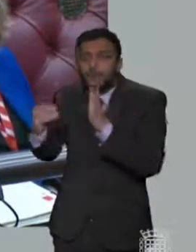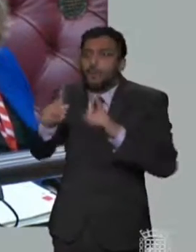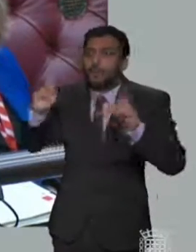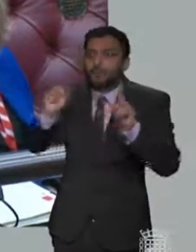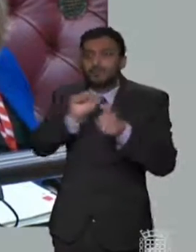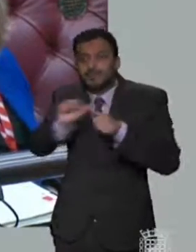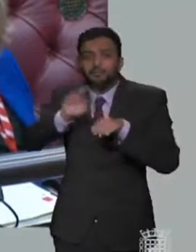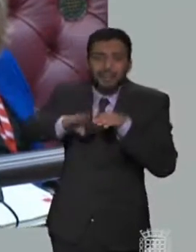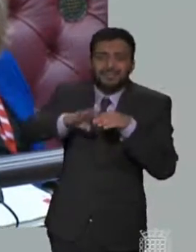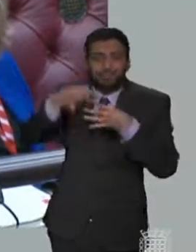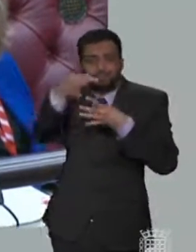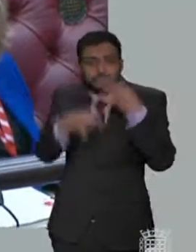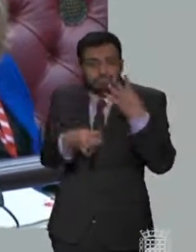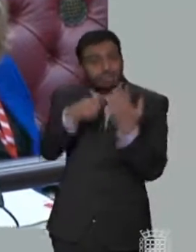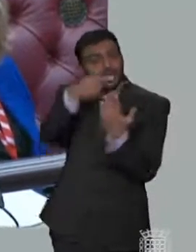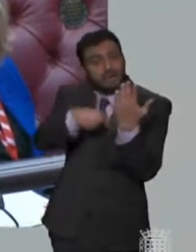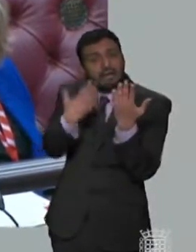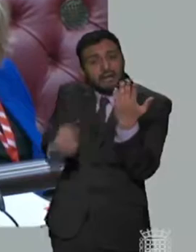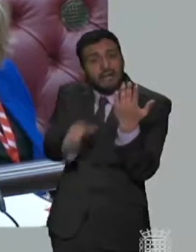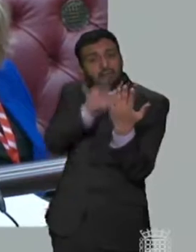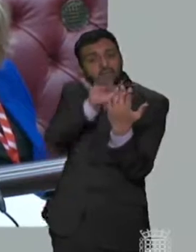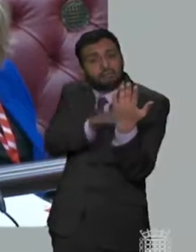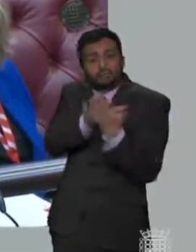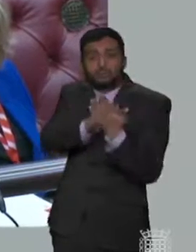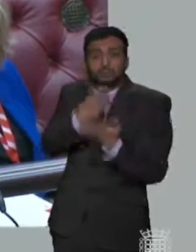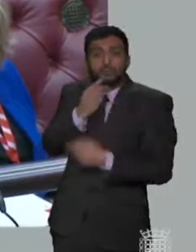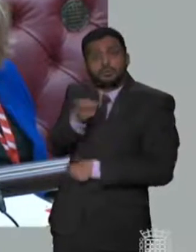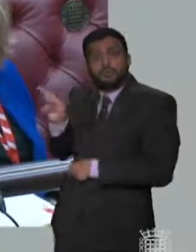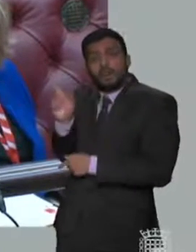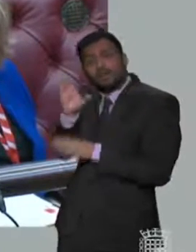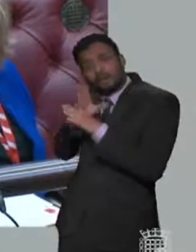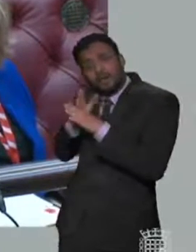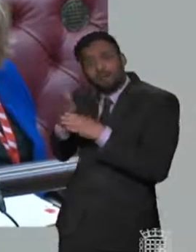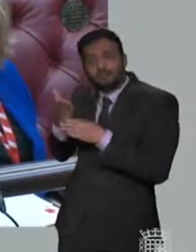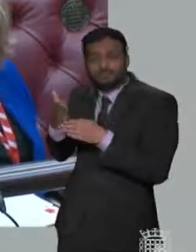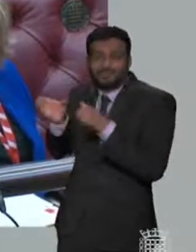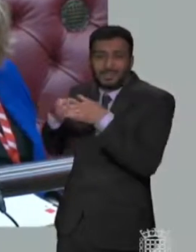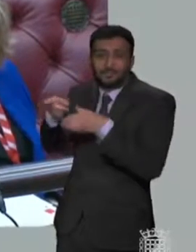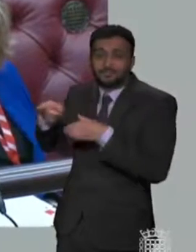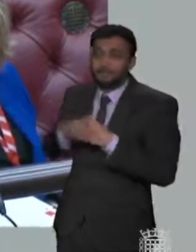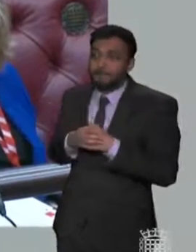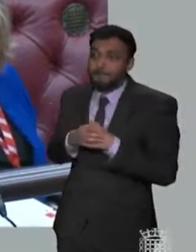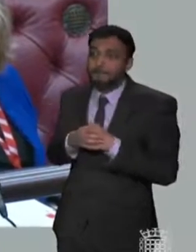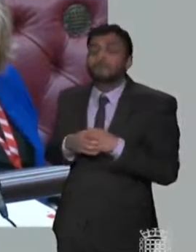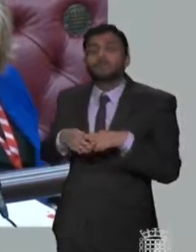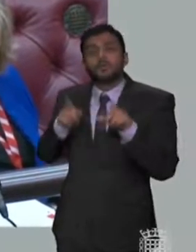again the noble lord um the lord bruce um raised the point about a province being recognized i